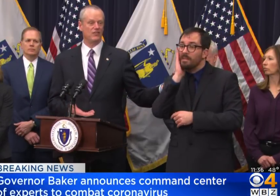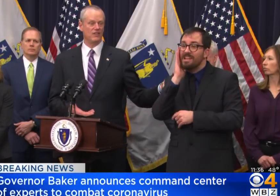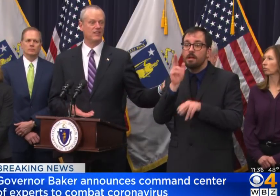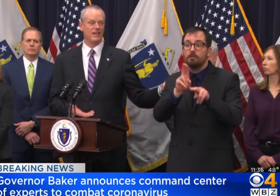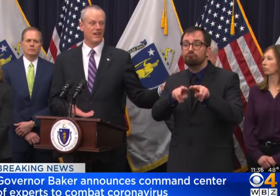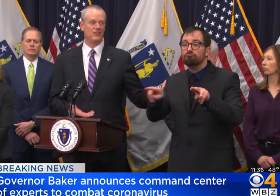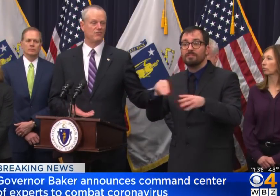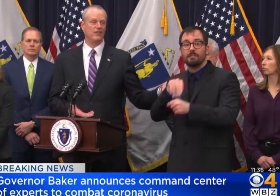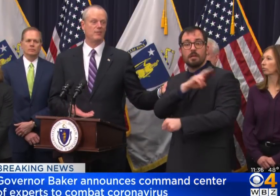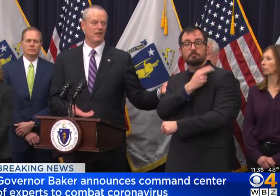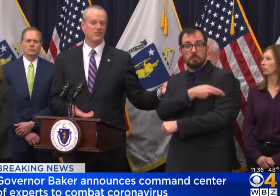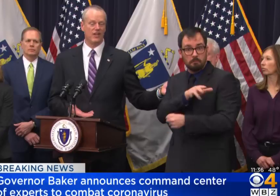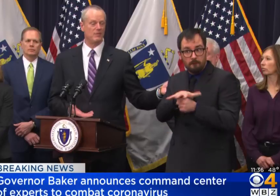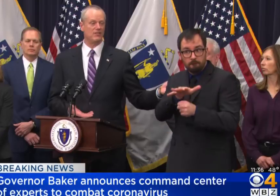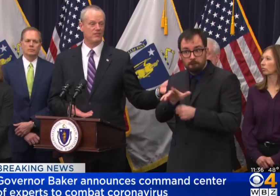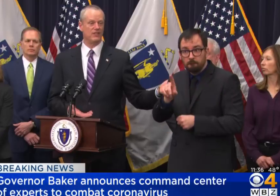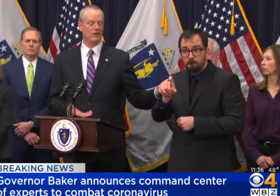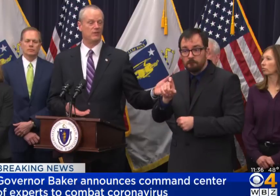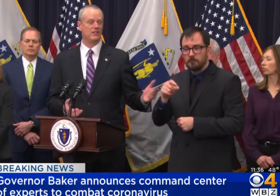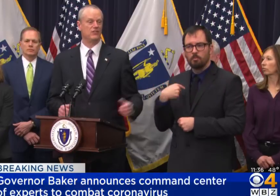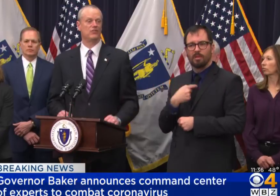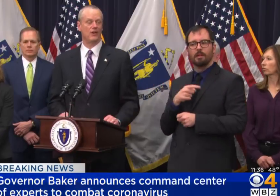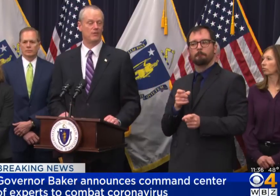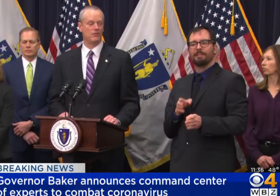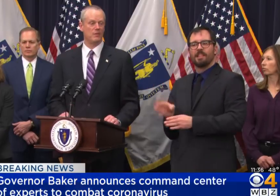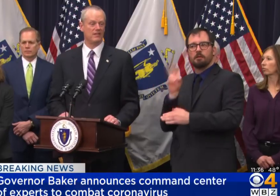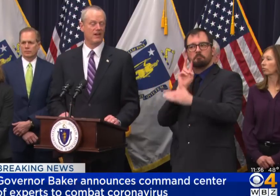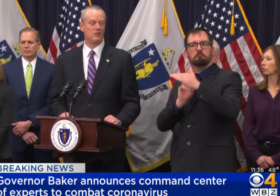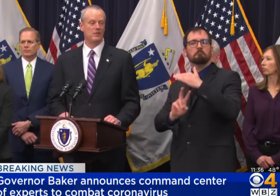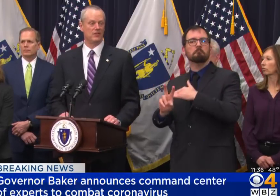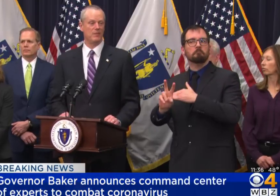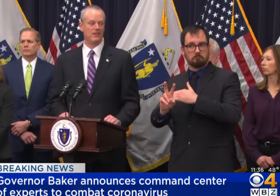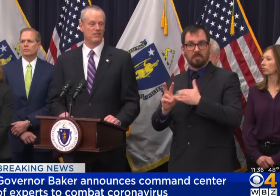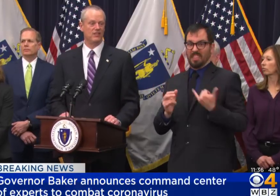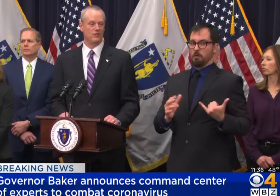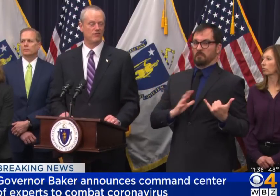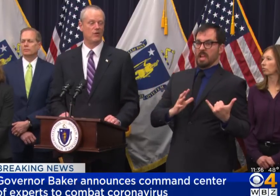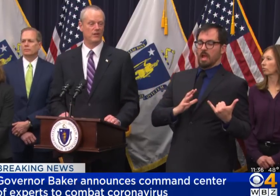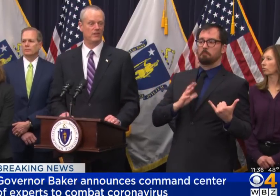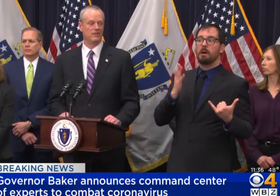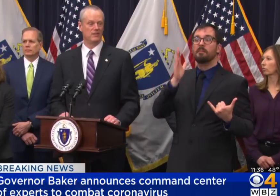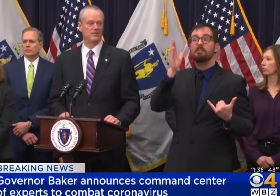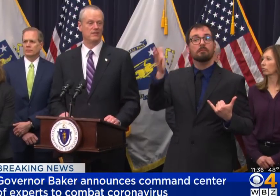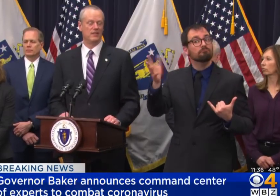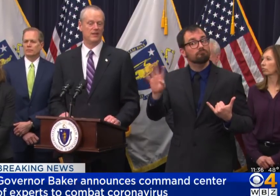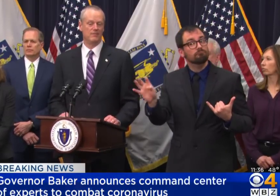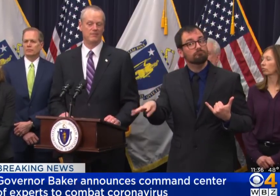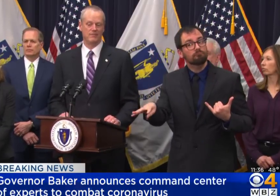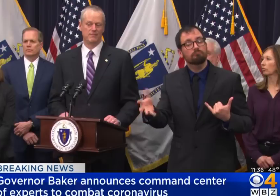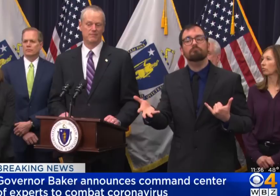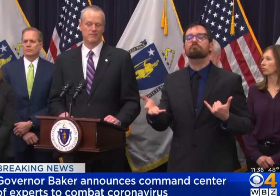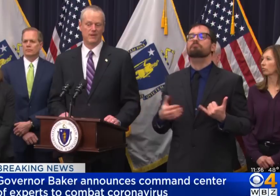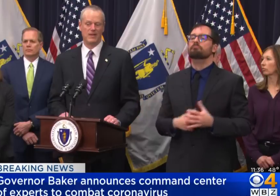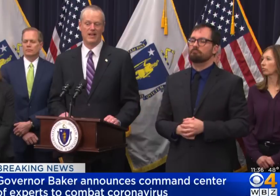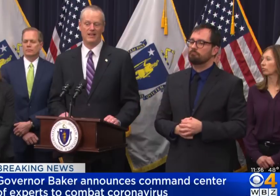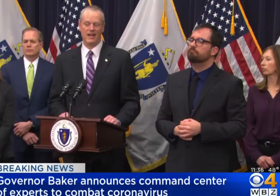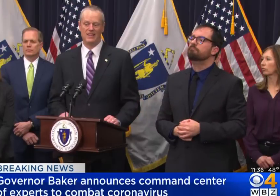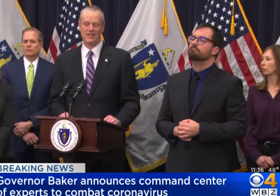YOU MENTIONED HOSPITAL CAPACITY. IT IS NOT AN ISSUE TODAY BUT IS IT IS ABSOLUTELY SOMETHING WE BELIEVE THE COMMAND CENTER WILL